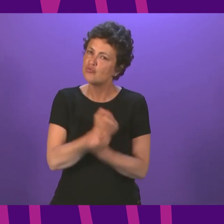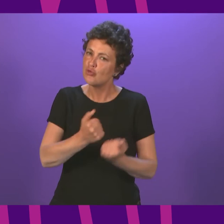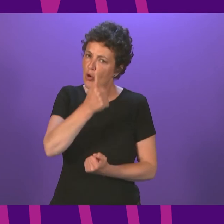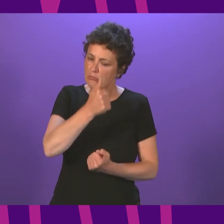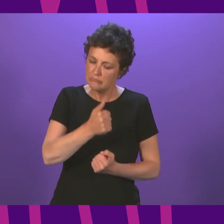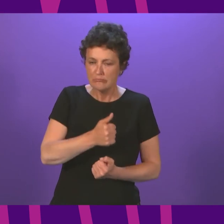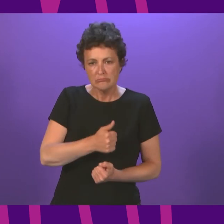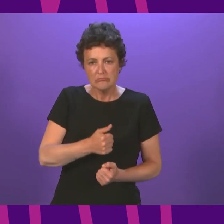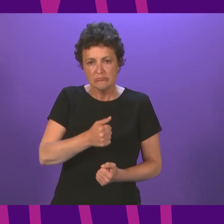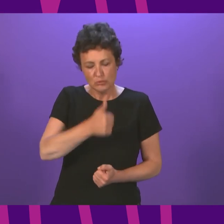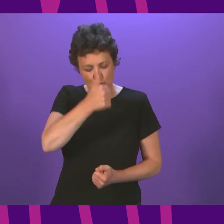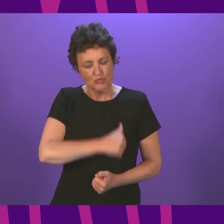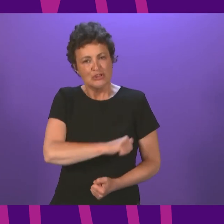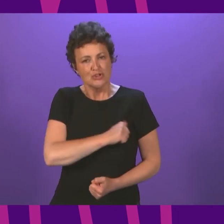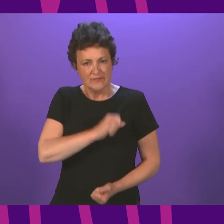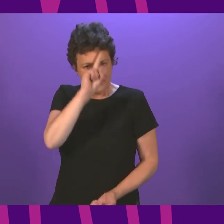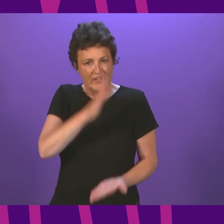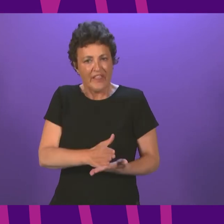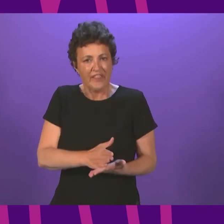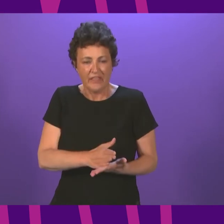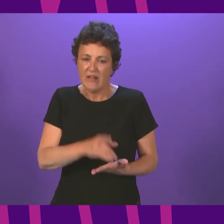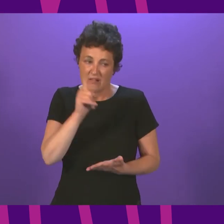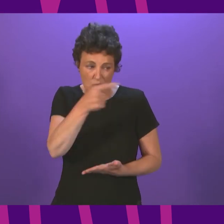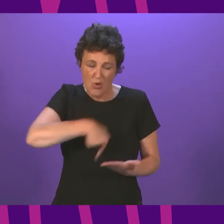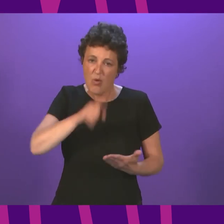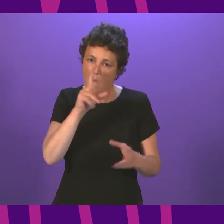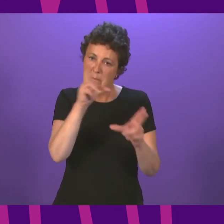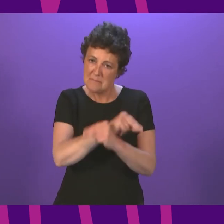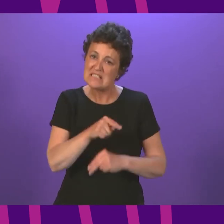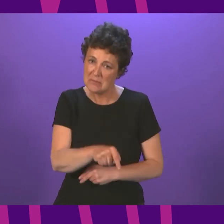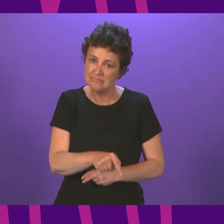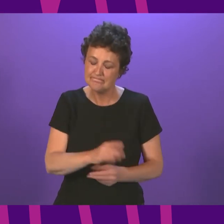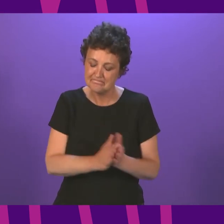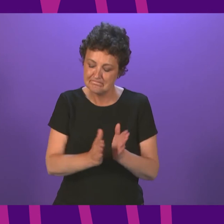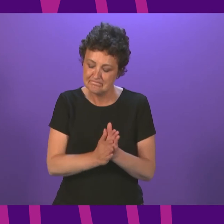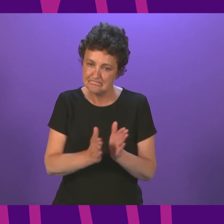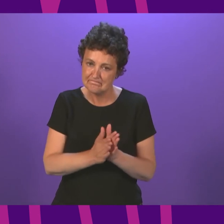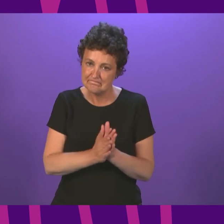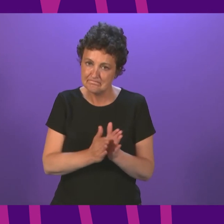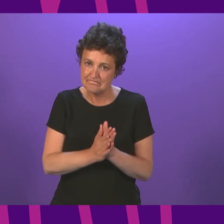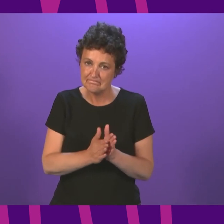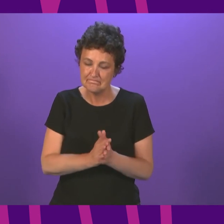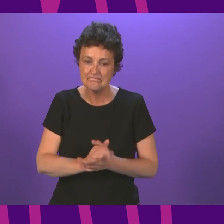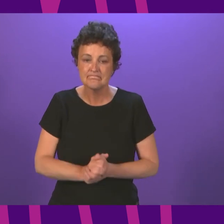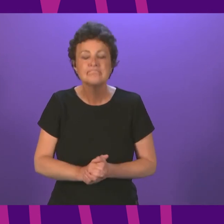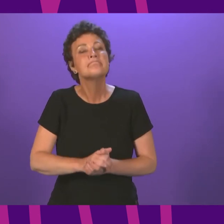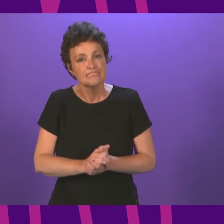as against local council meetings. Again, there was a lack of consistency and confusion.